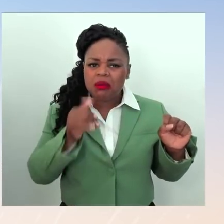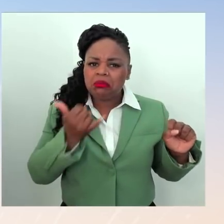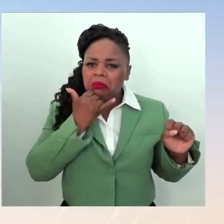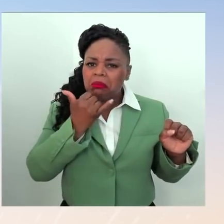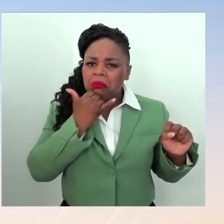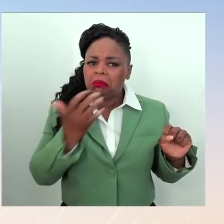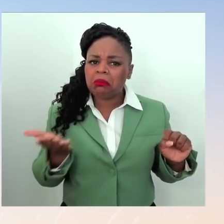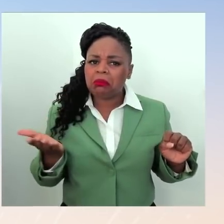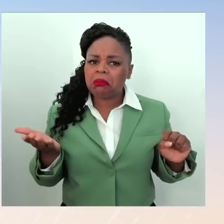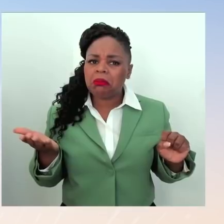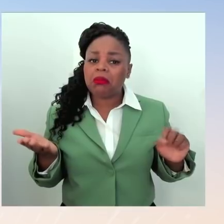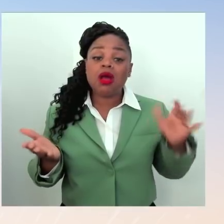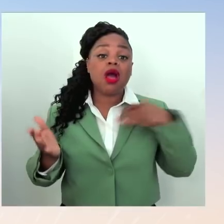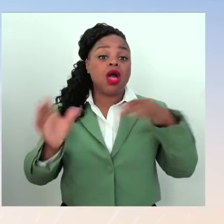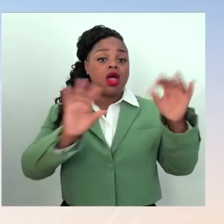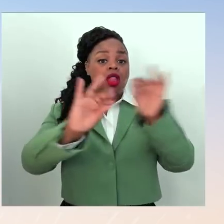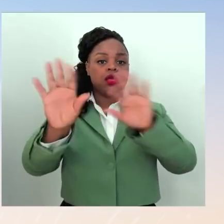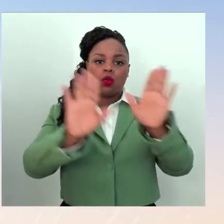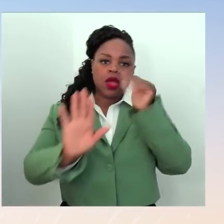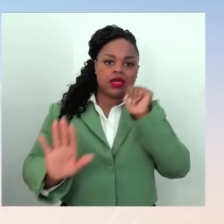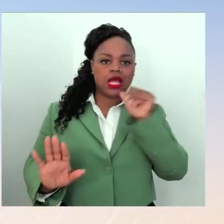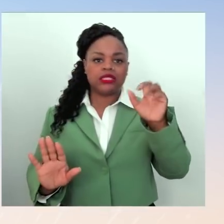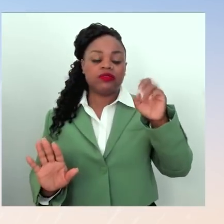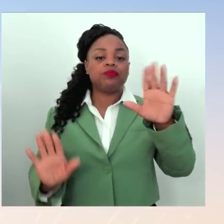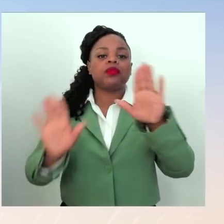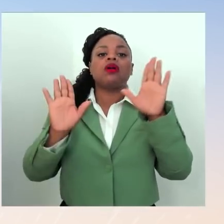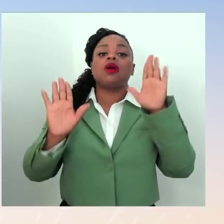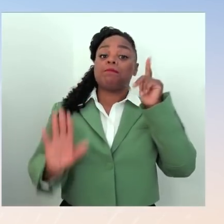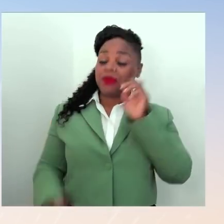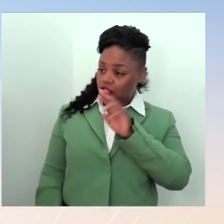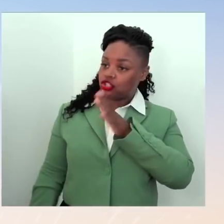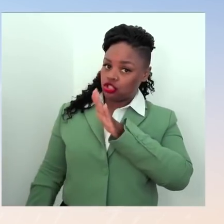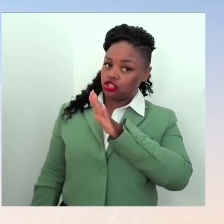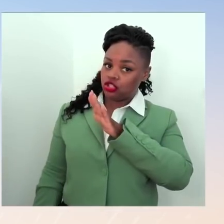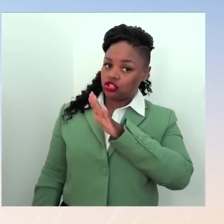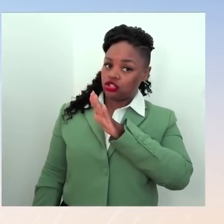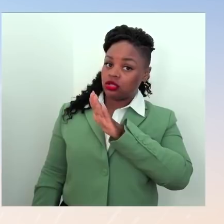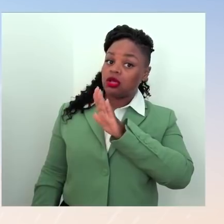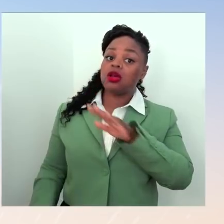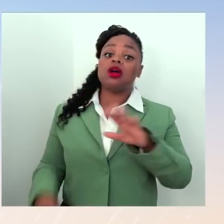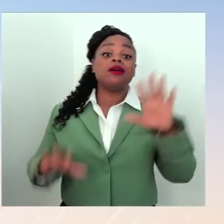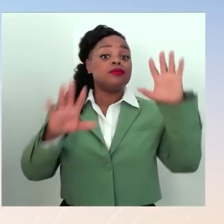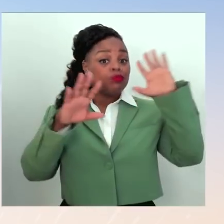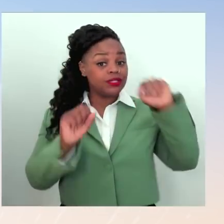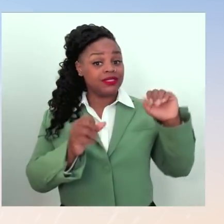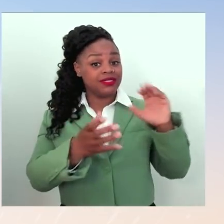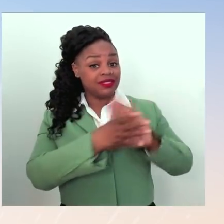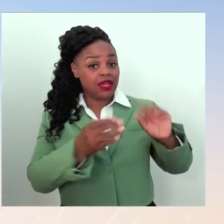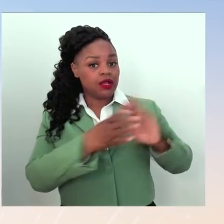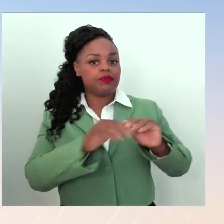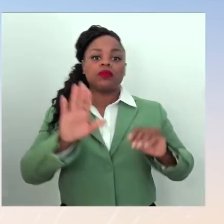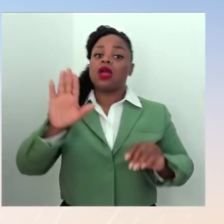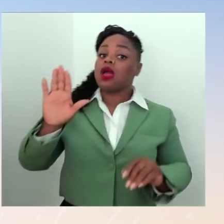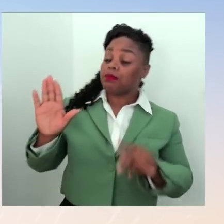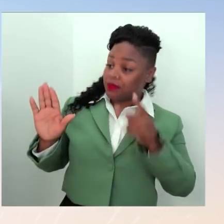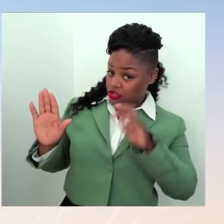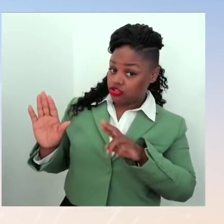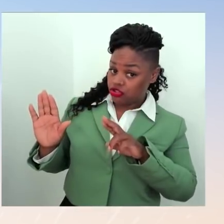The Press: -- his first week -- Ms. Psaki: Peter, I'm -- The Press: -- that halted new oil and gas leases -- Ms. Psaki: Let me -- let me give you -- The Press: -- on public lands. Ms. Psaki: Let me give you the facts here -- and I know that can be inconvenient,